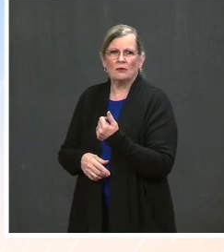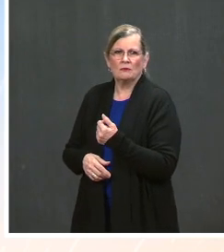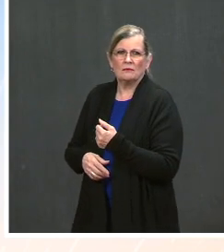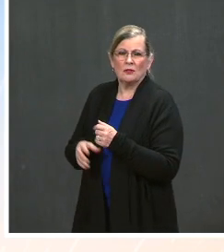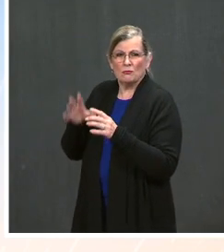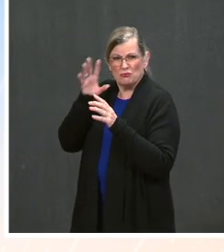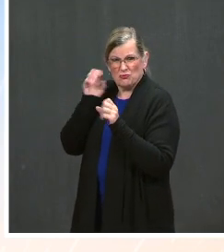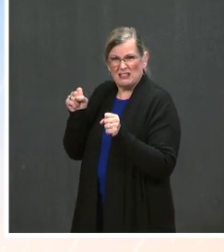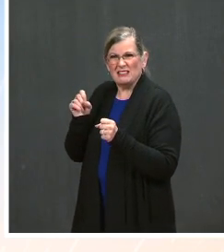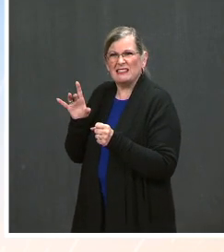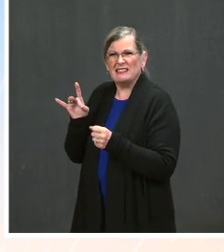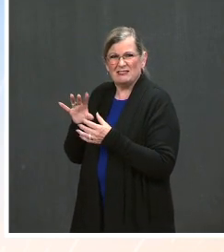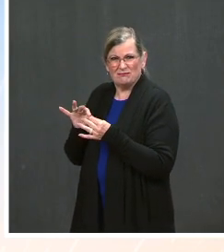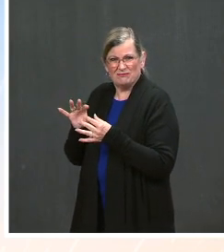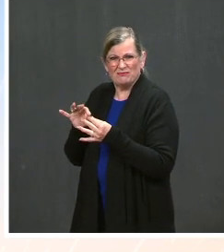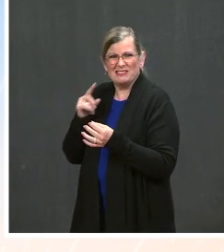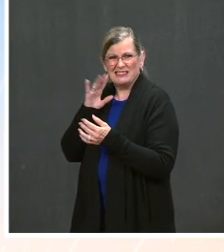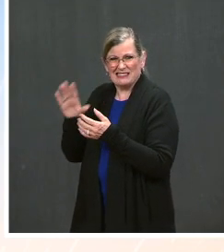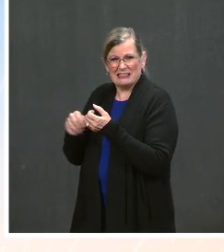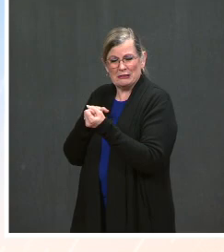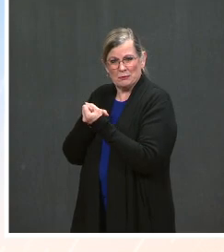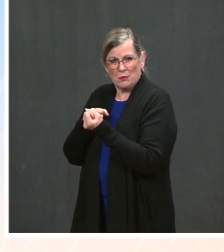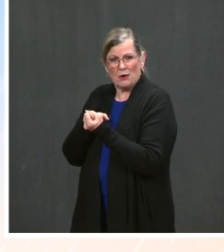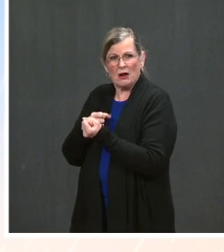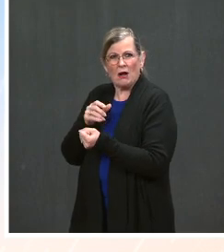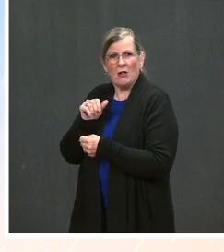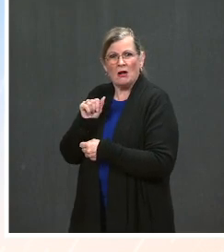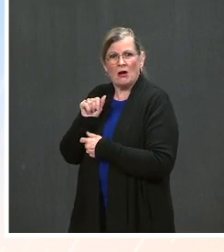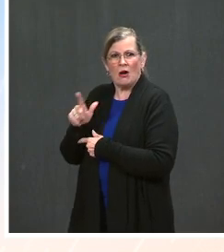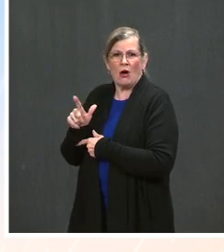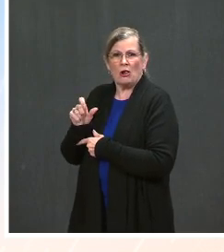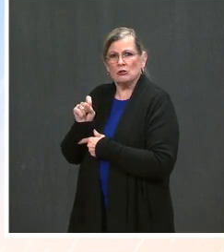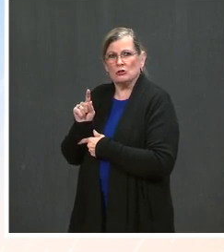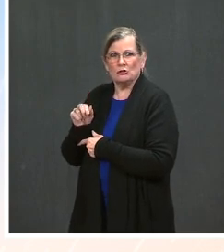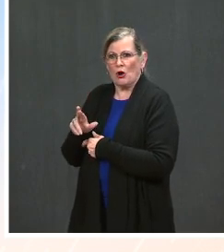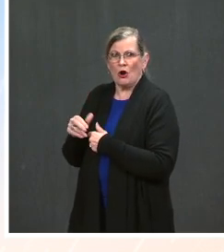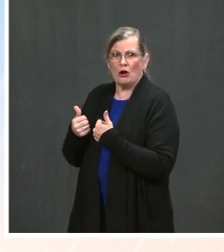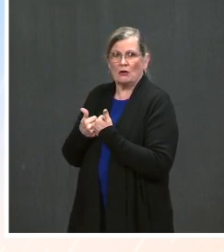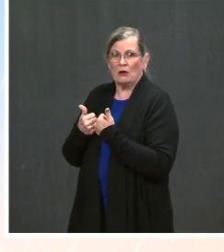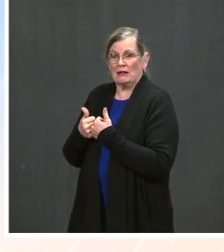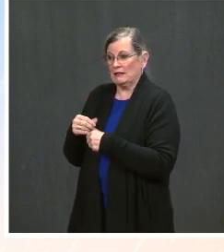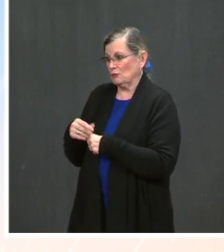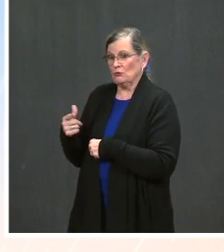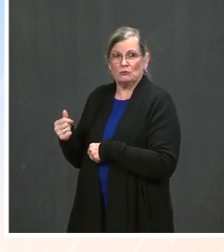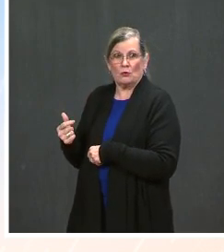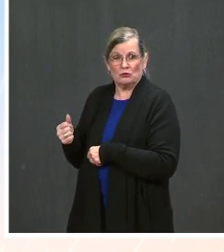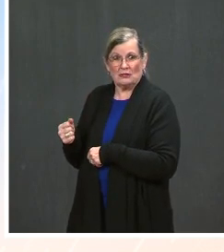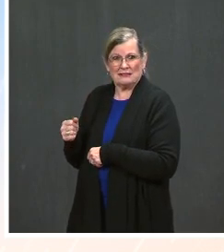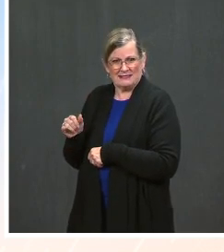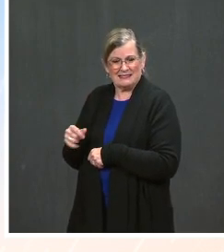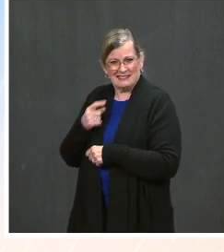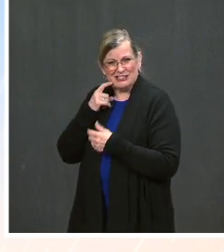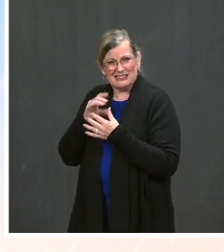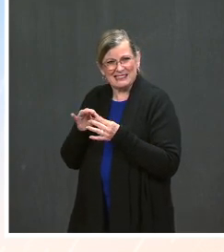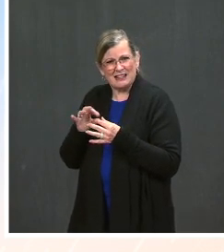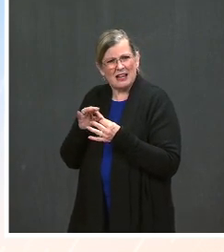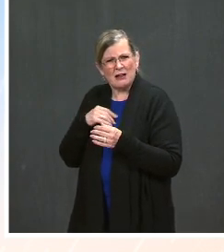making a decision about the All-Star Game in Georgia. I'm wondering, when can we expect a final determination